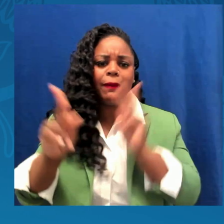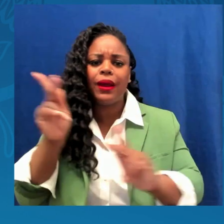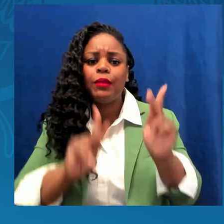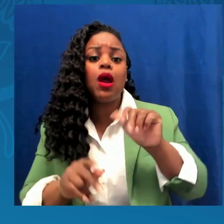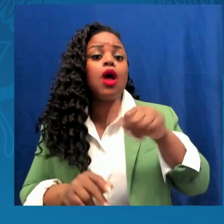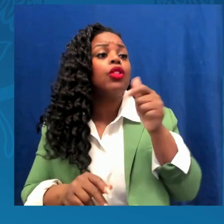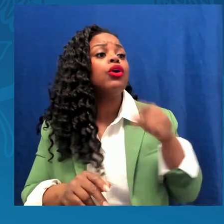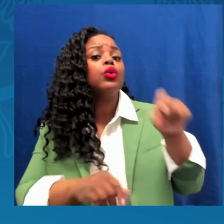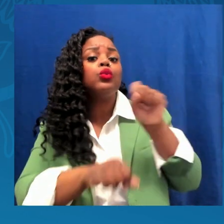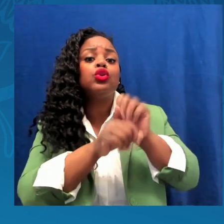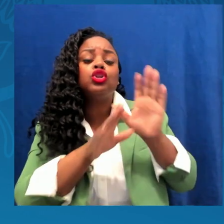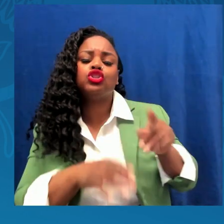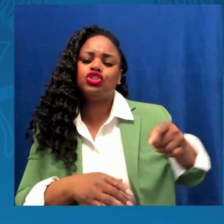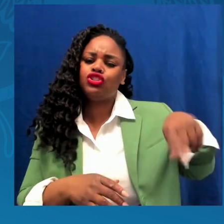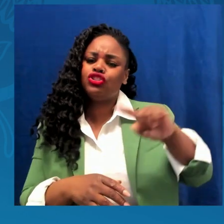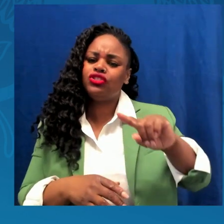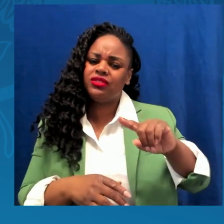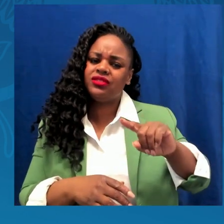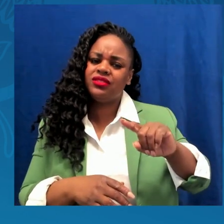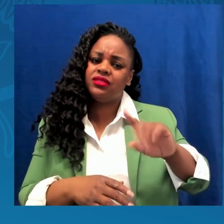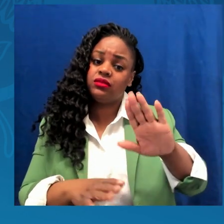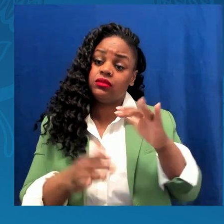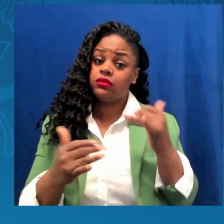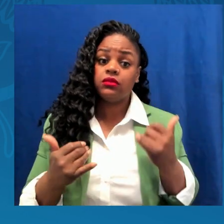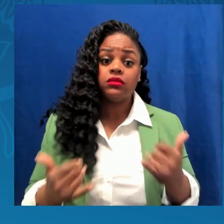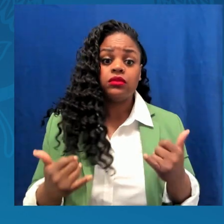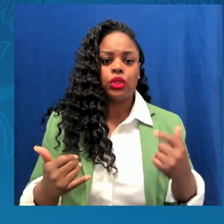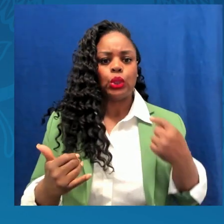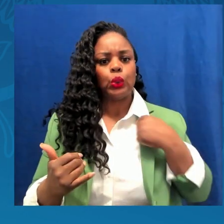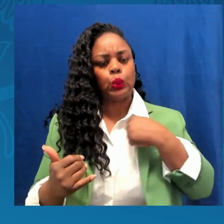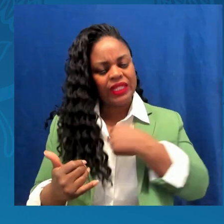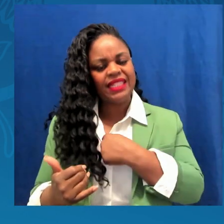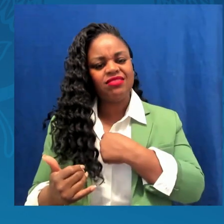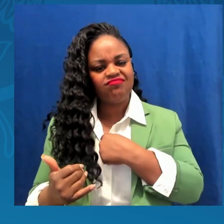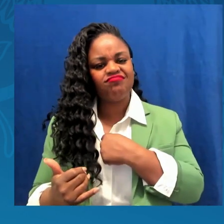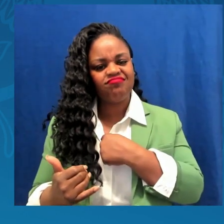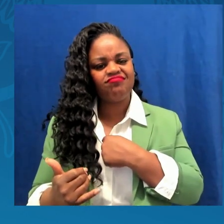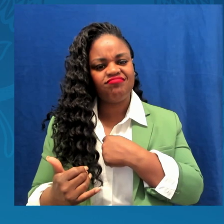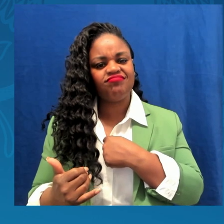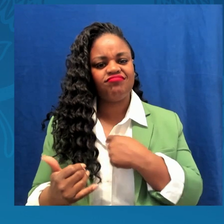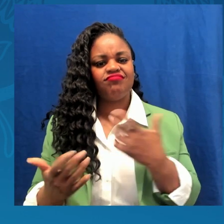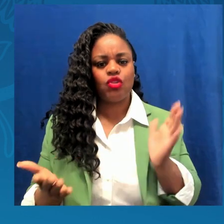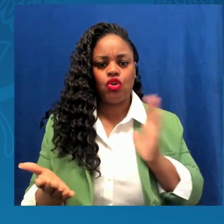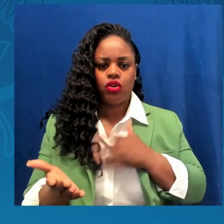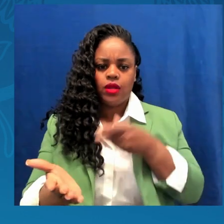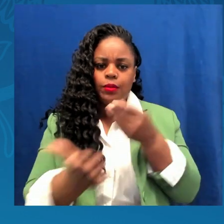Today we stand at the central economic drivers in our respective communities and producers